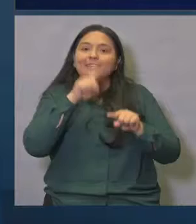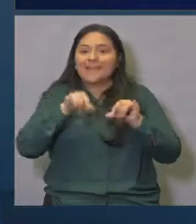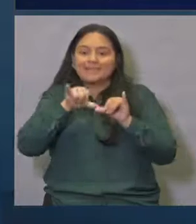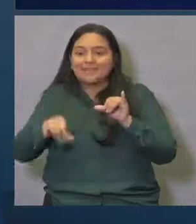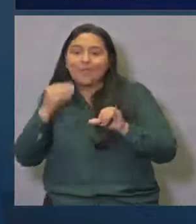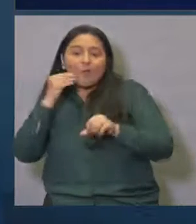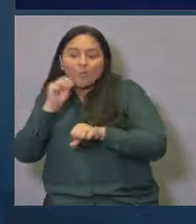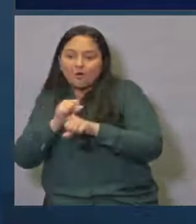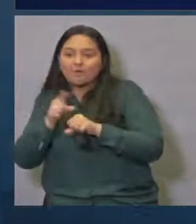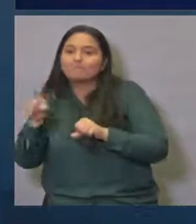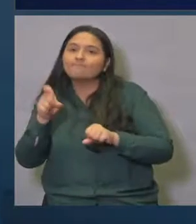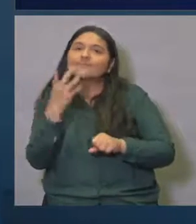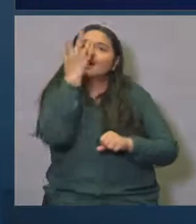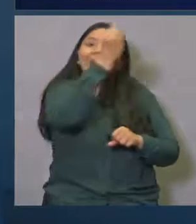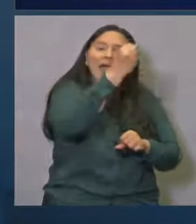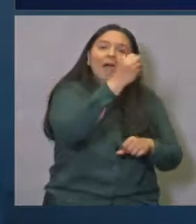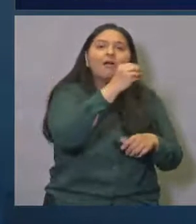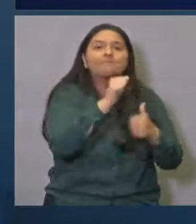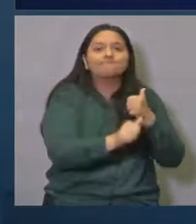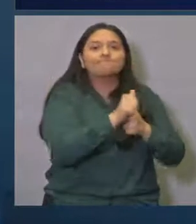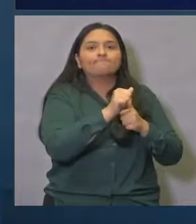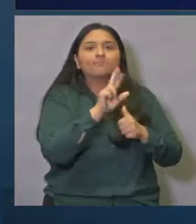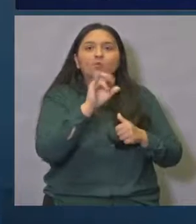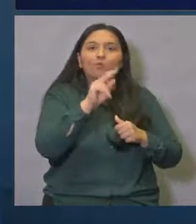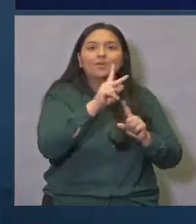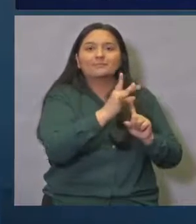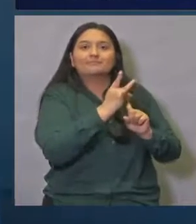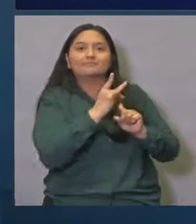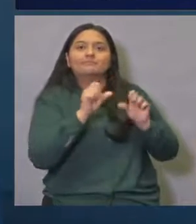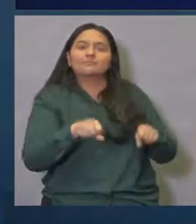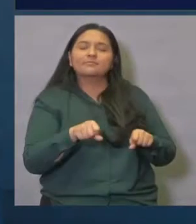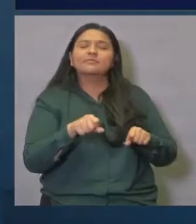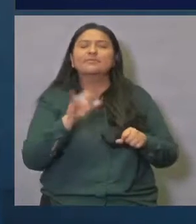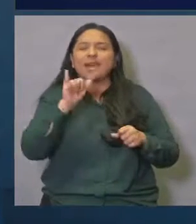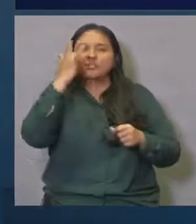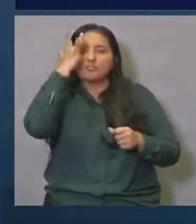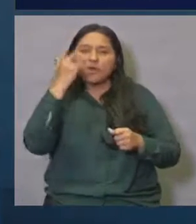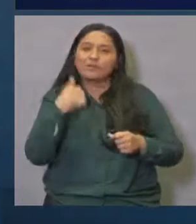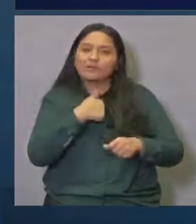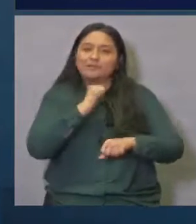OR THEY CANNOT STAY-AT-HOME AND TELEWORK AND HAVE TO WORK OUTSIDE OF THE HOUSEHOLD.